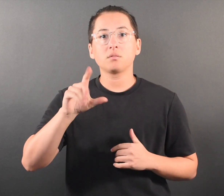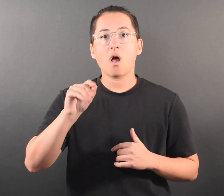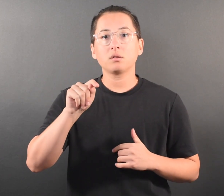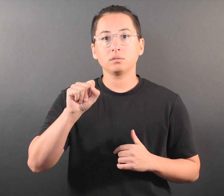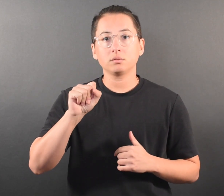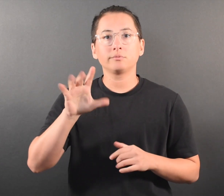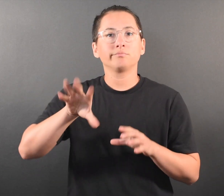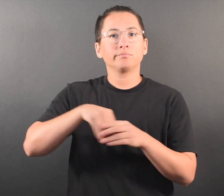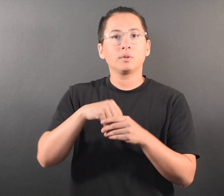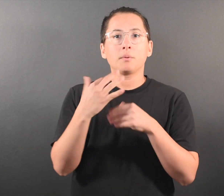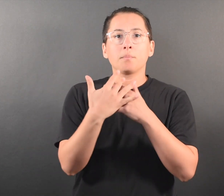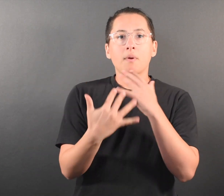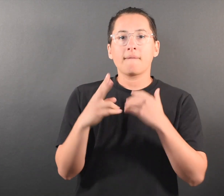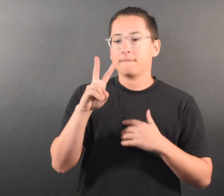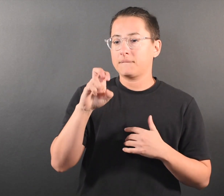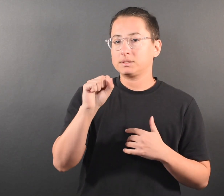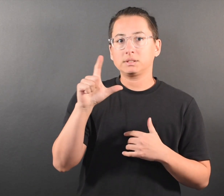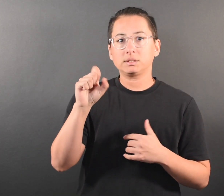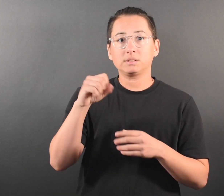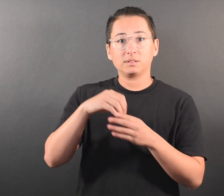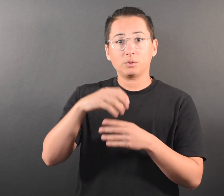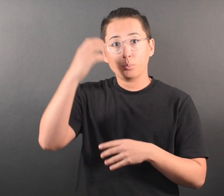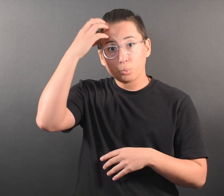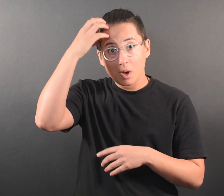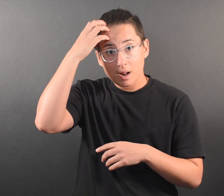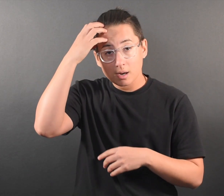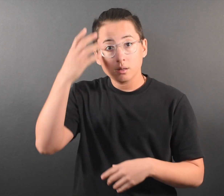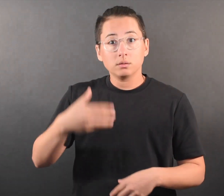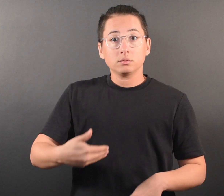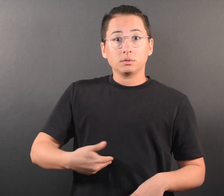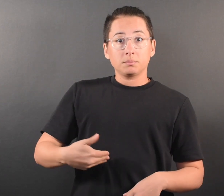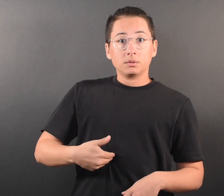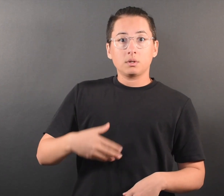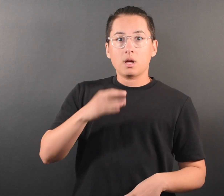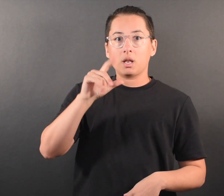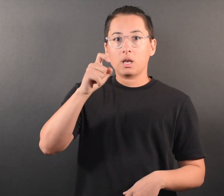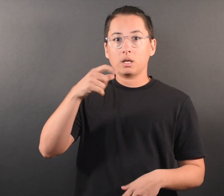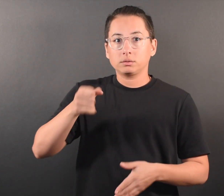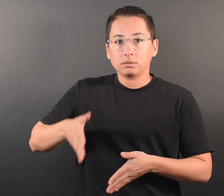have developed blood clots involving blood vessels in the brain, abdomen,